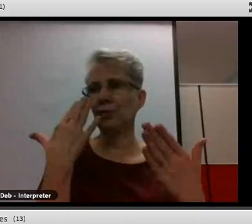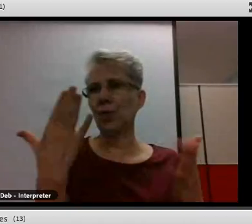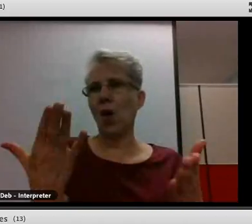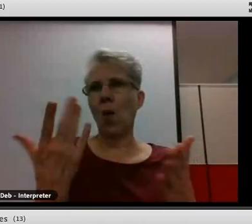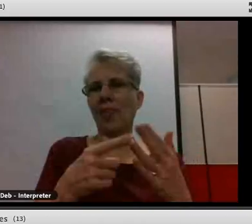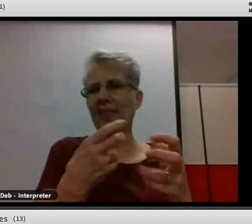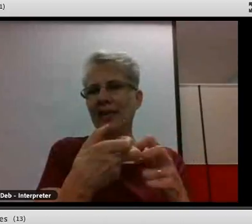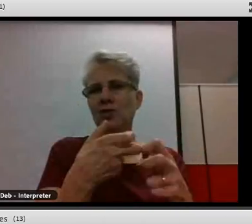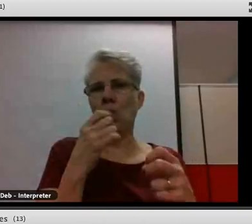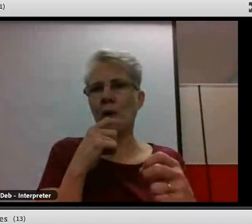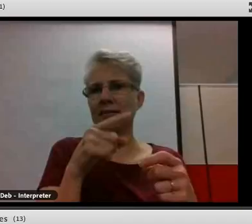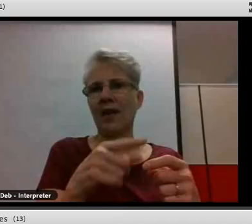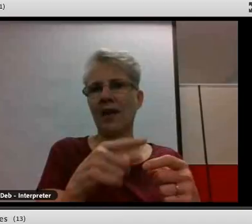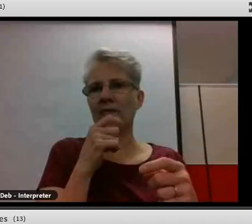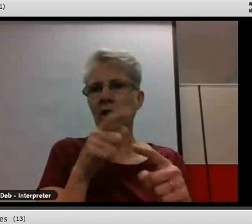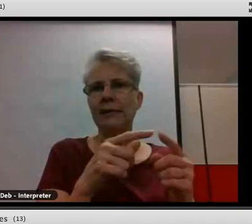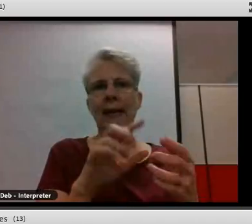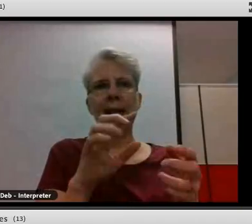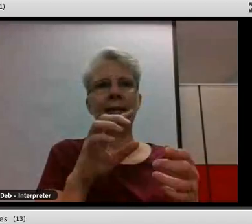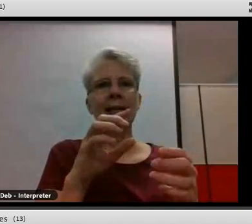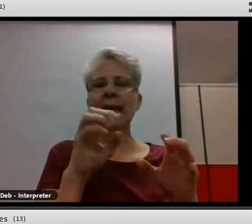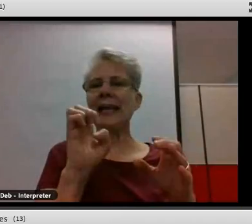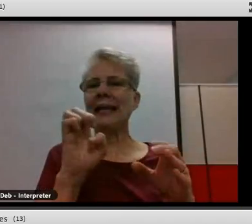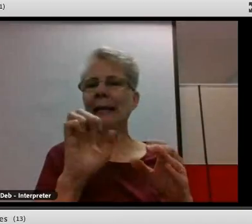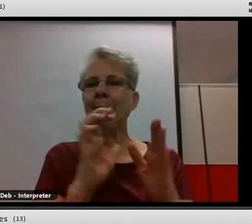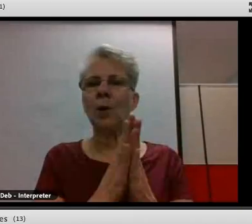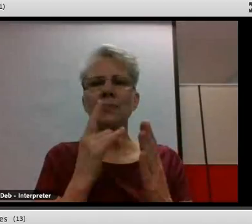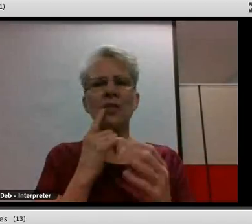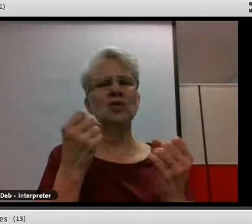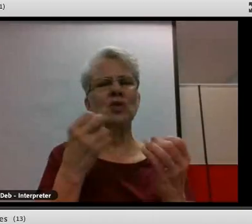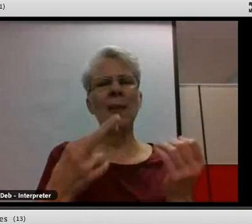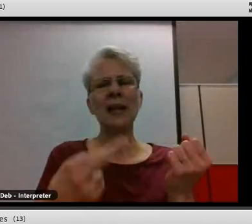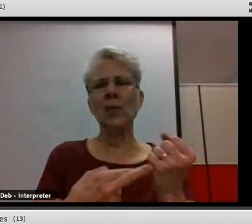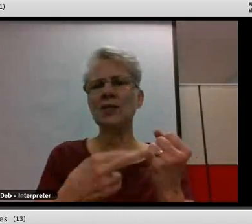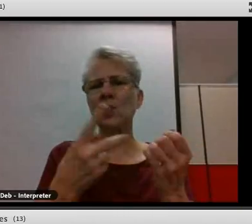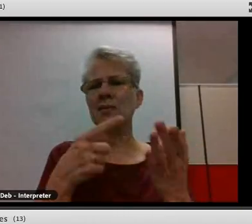So accessibility of course focus on those with disability